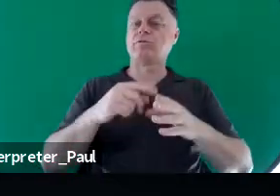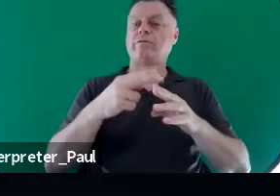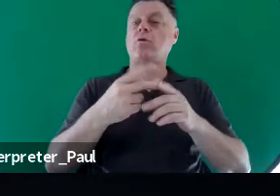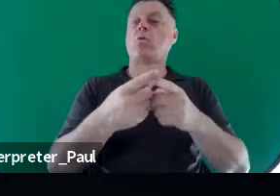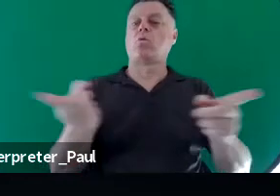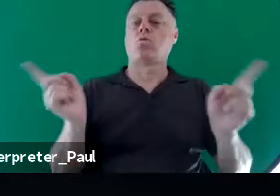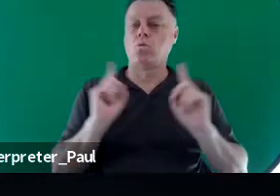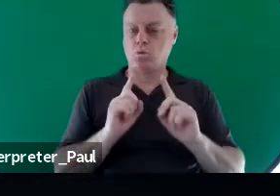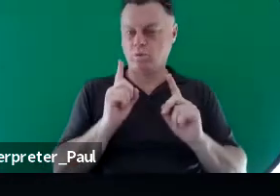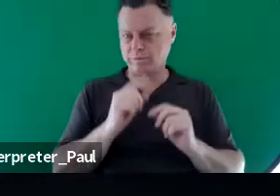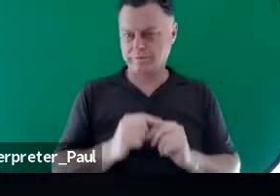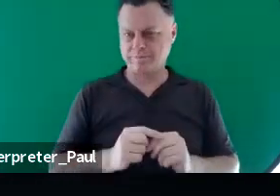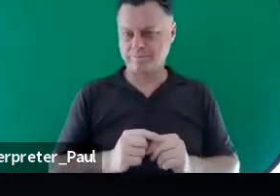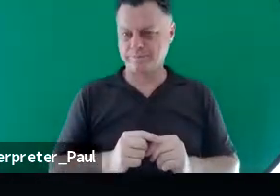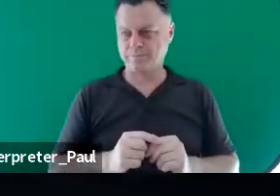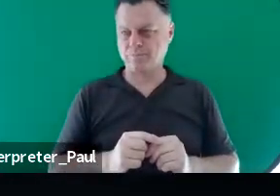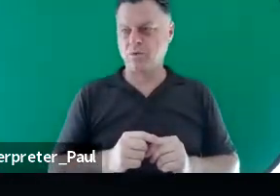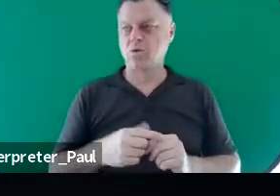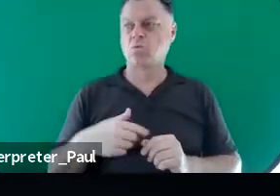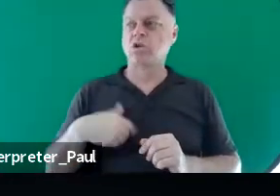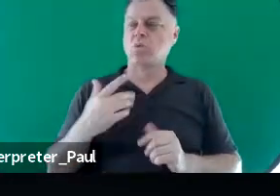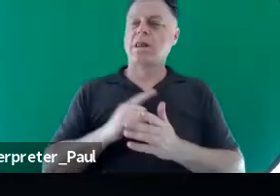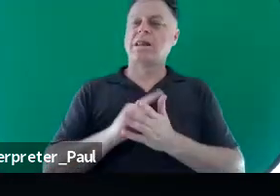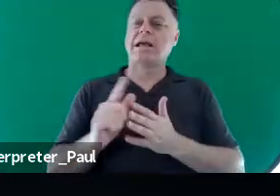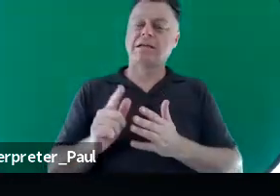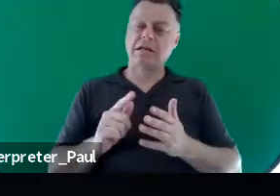And that we don't have to do the complex adjustments that we've talked about that